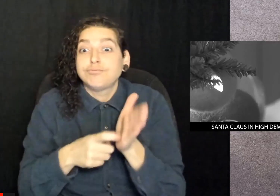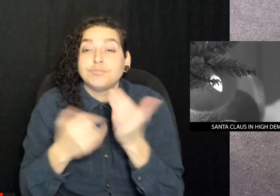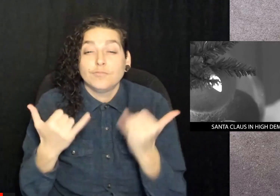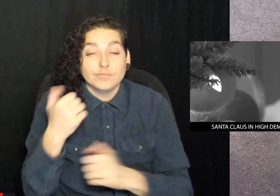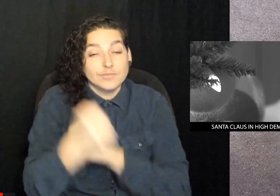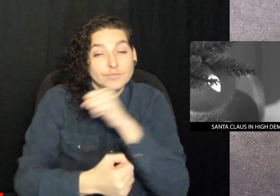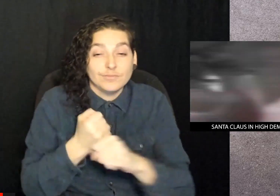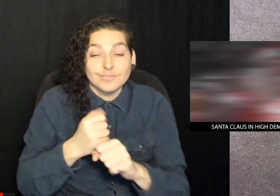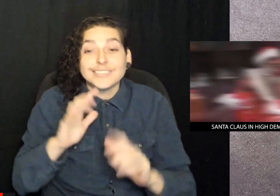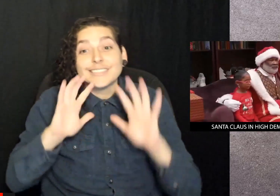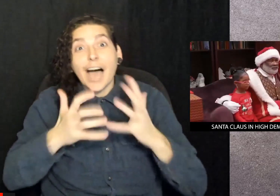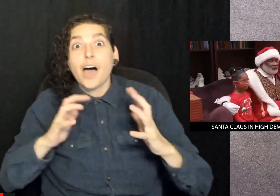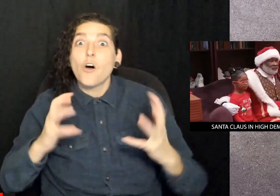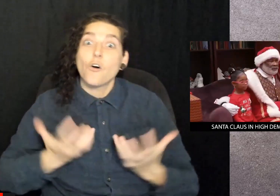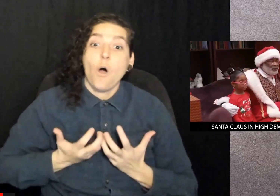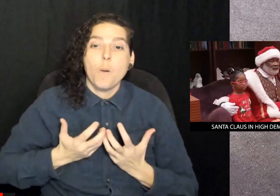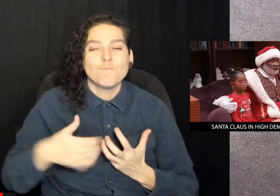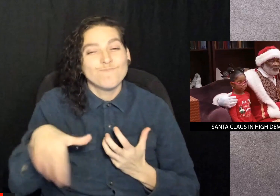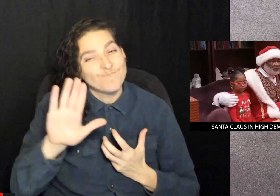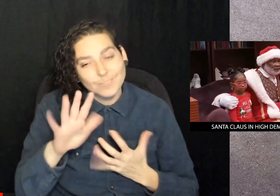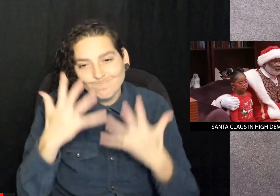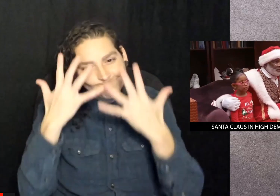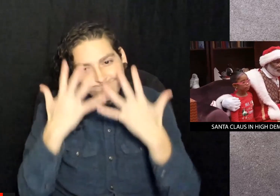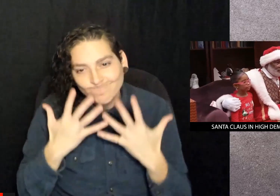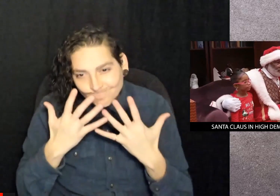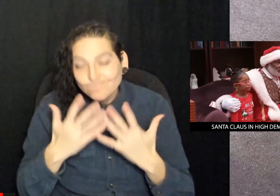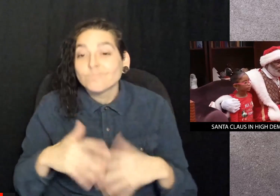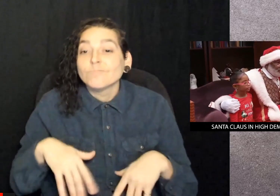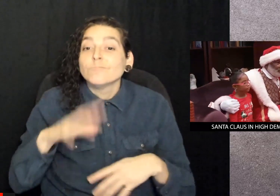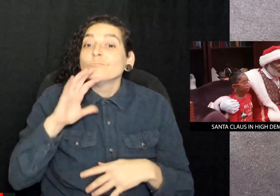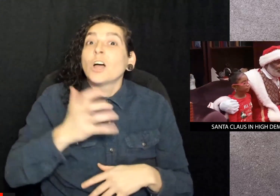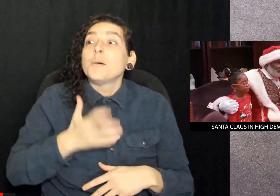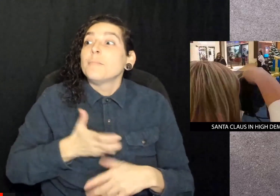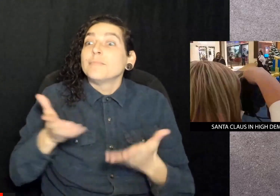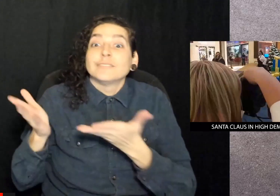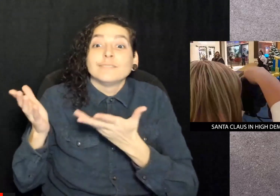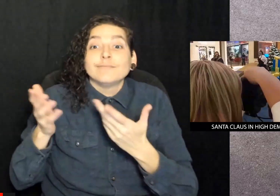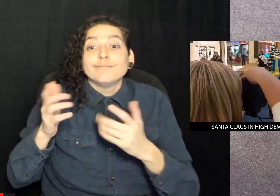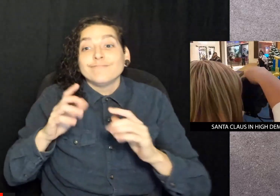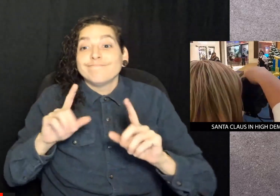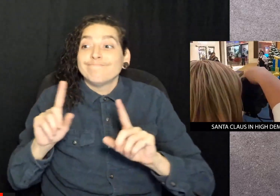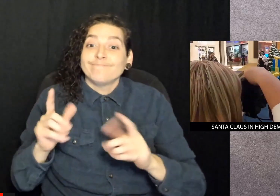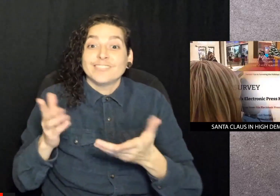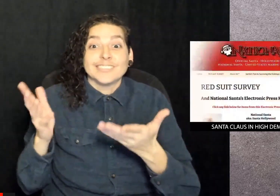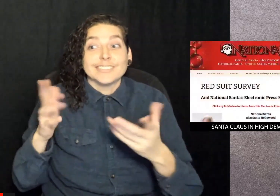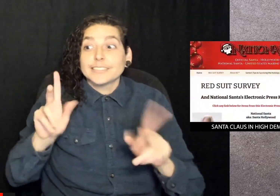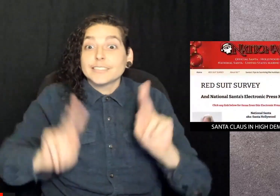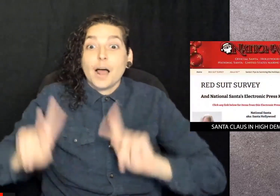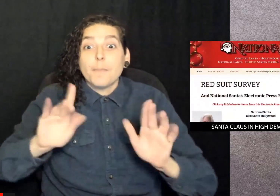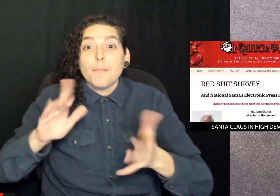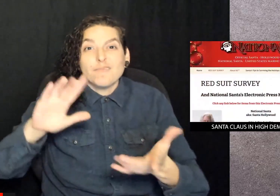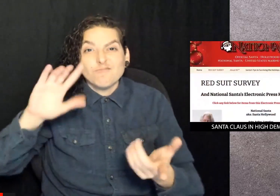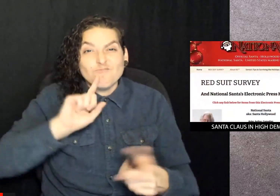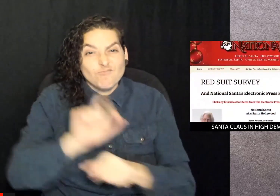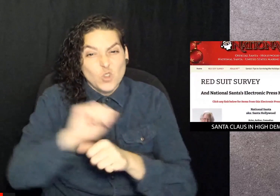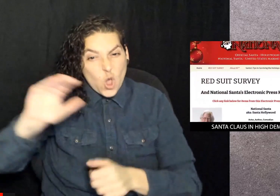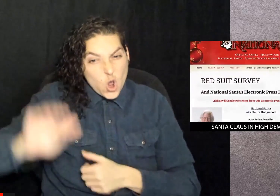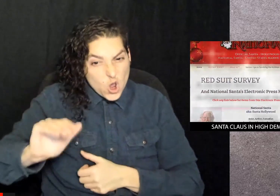Santa Claus is in high demand this year unfortunately the Santa Claus supply is low